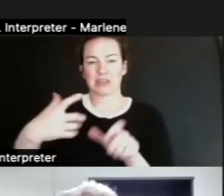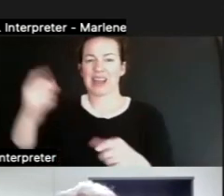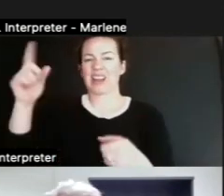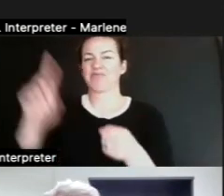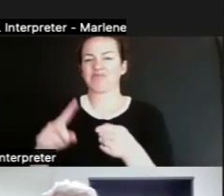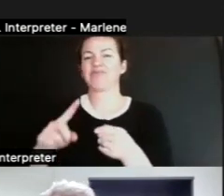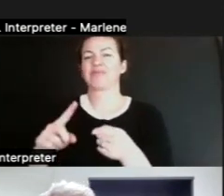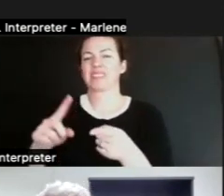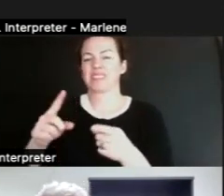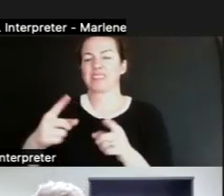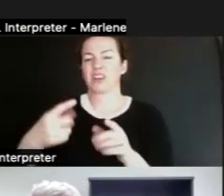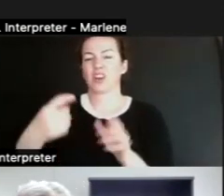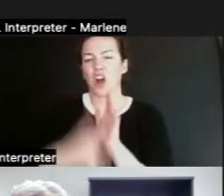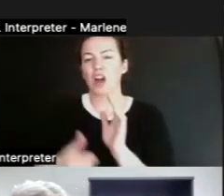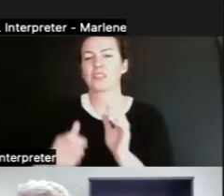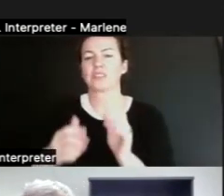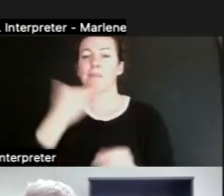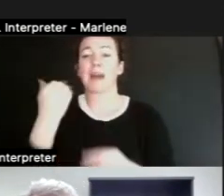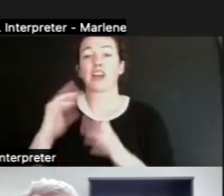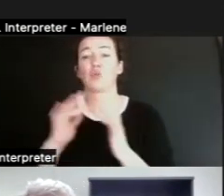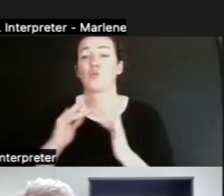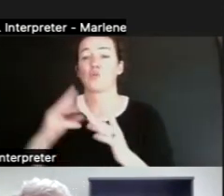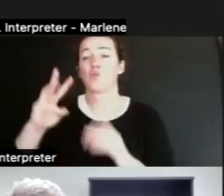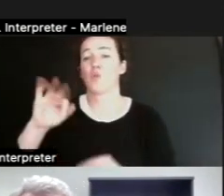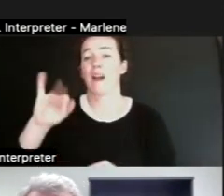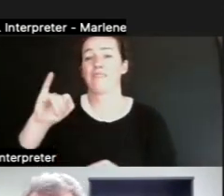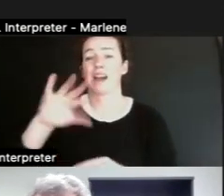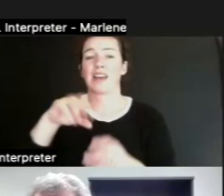Put better Wi Fi in classrooms, we're also doing the common areas. So community members